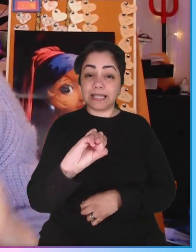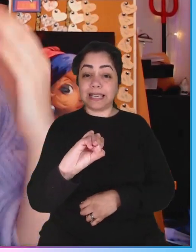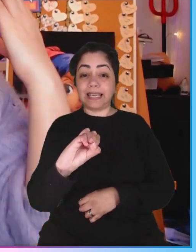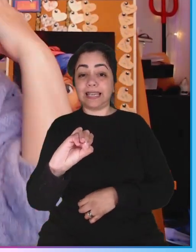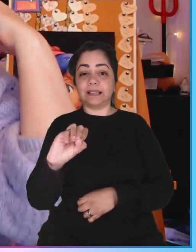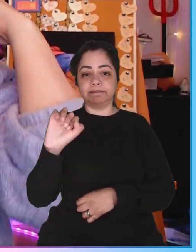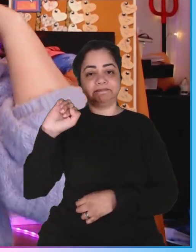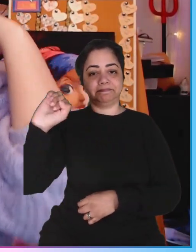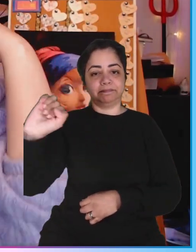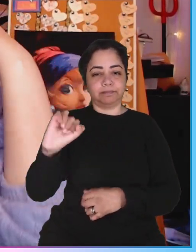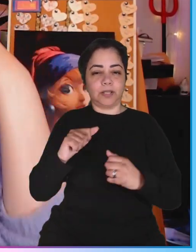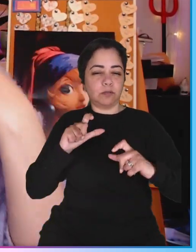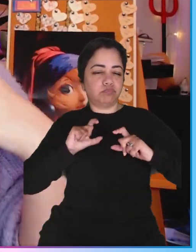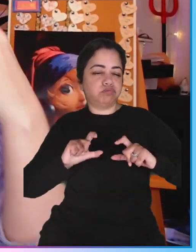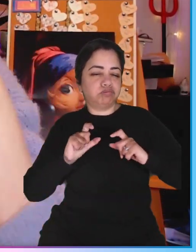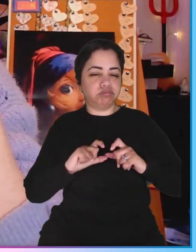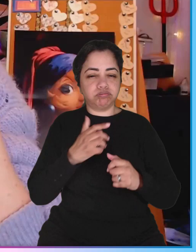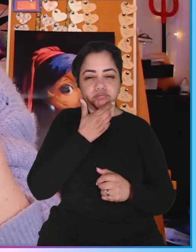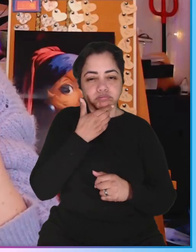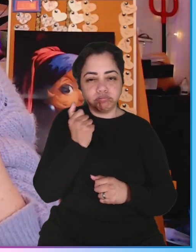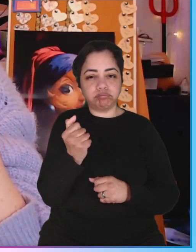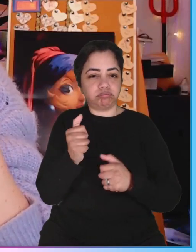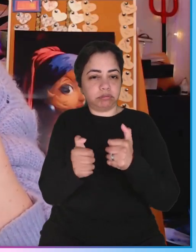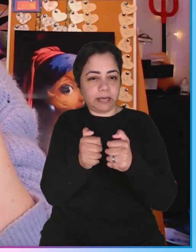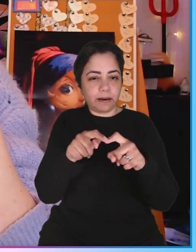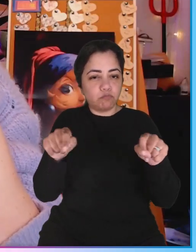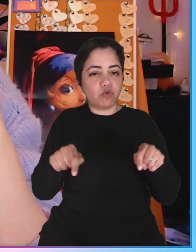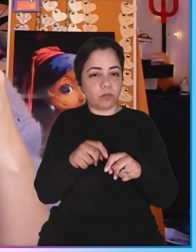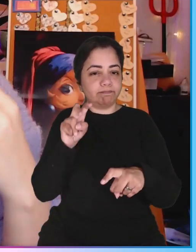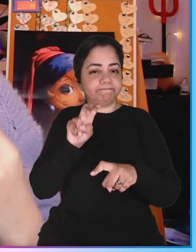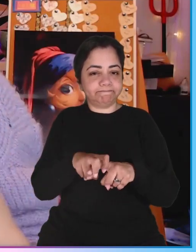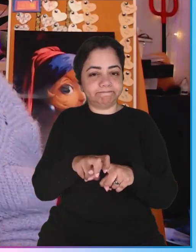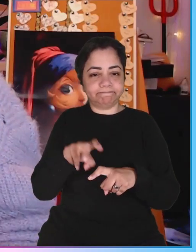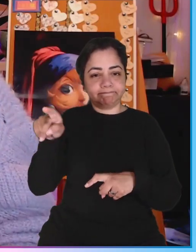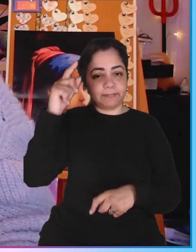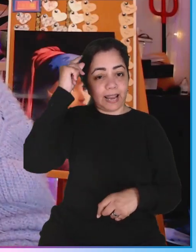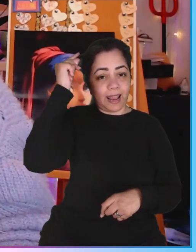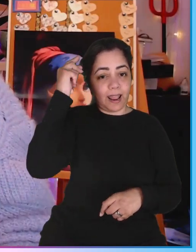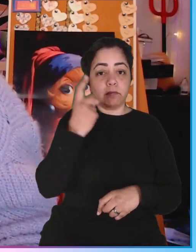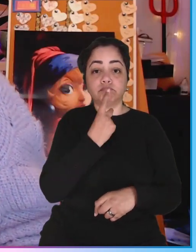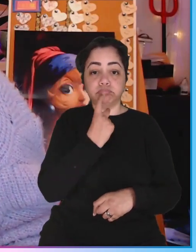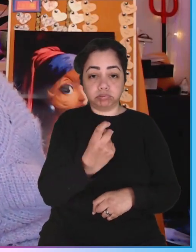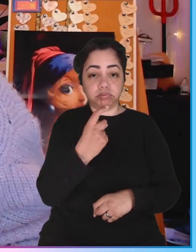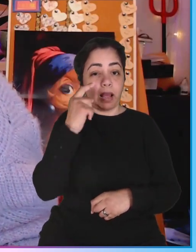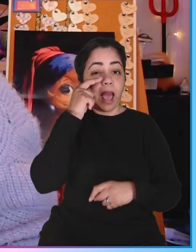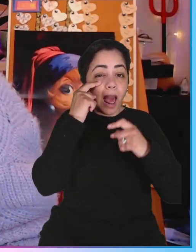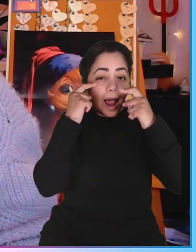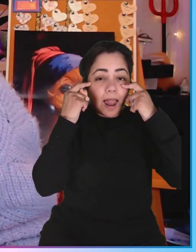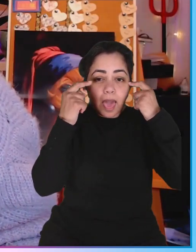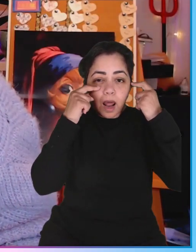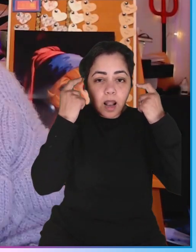I have red hair, I have black heavy eyeliner, and I have a lavender knitted sweater.